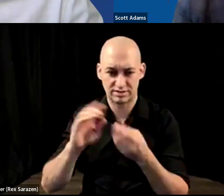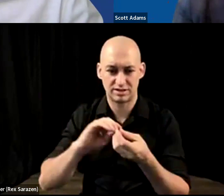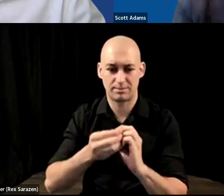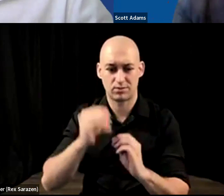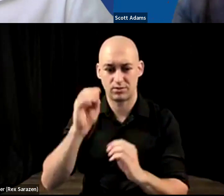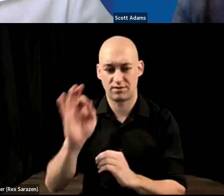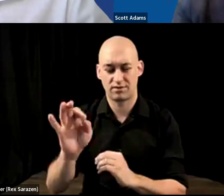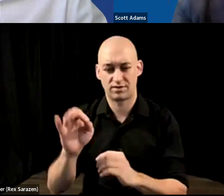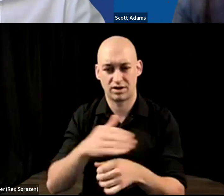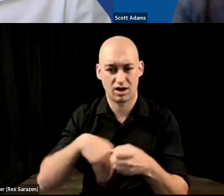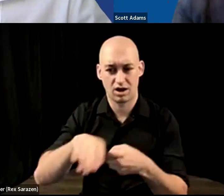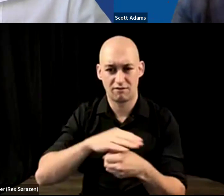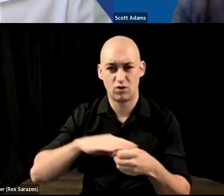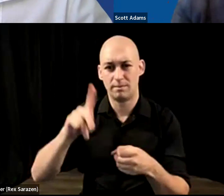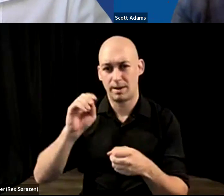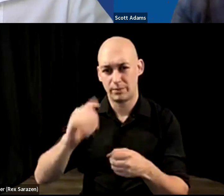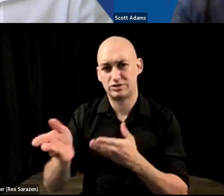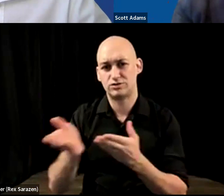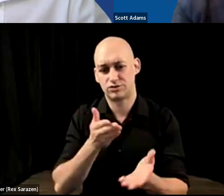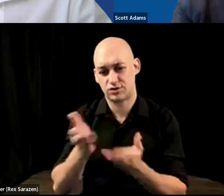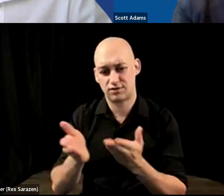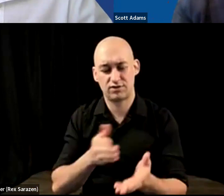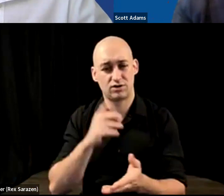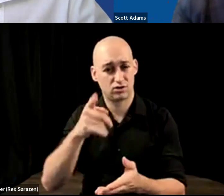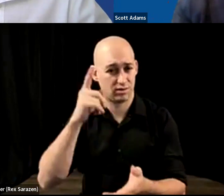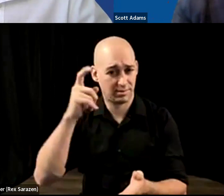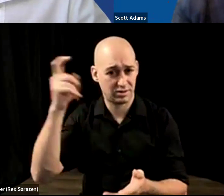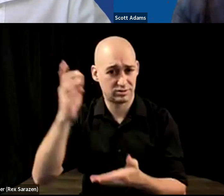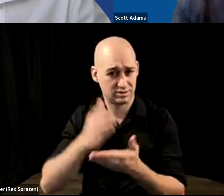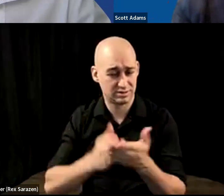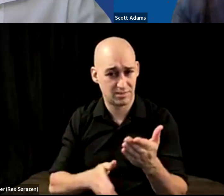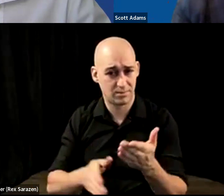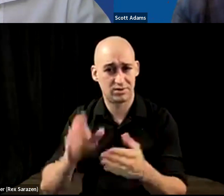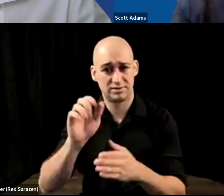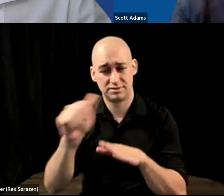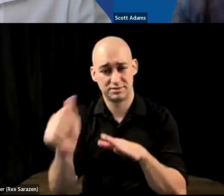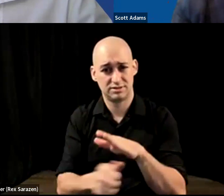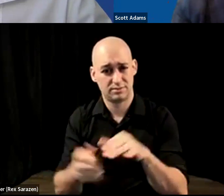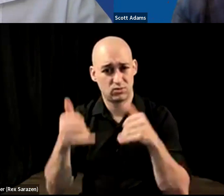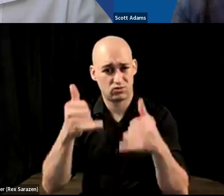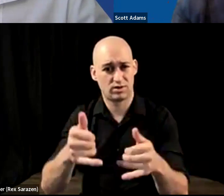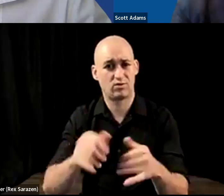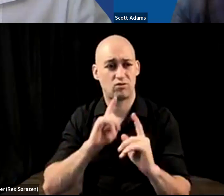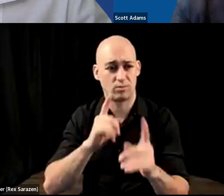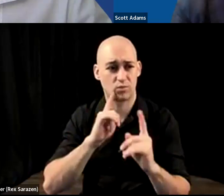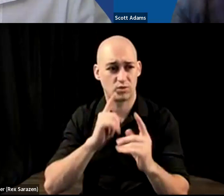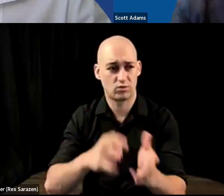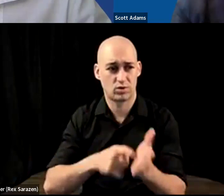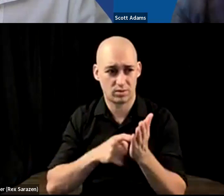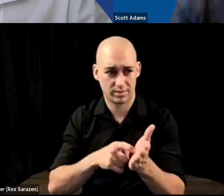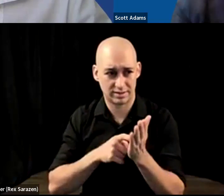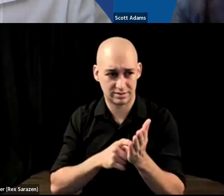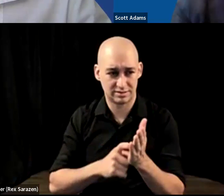covered populations served. Do you imagine some of the sub grant reporting requirements would match